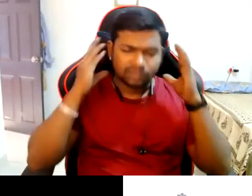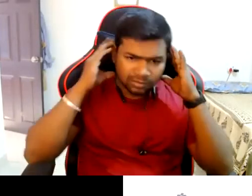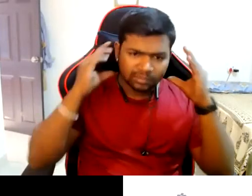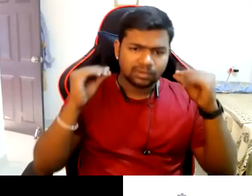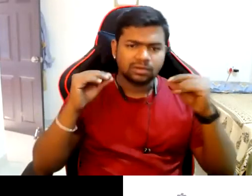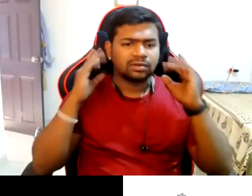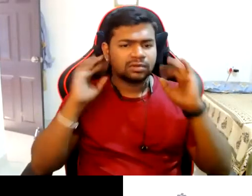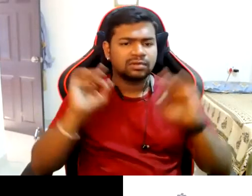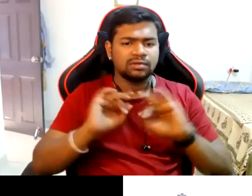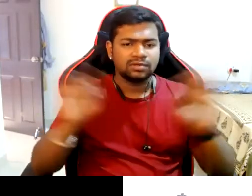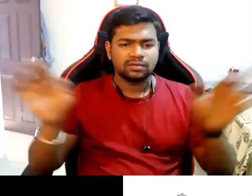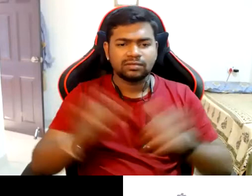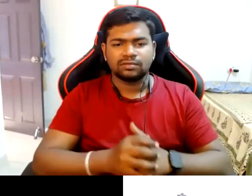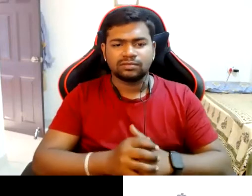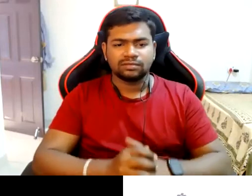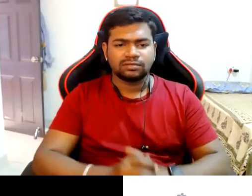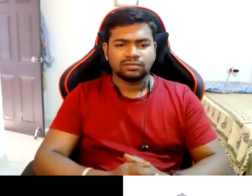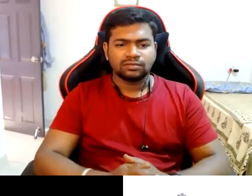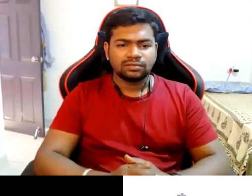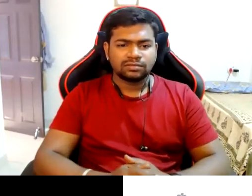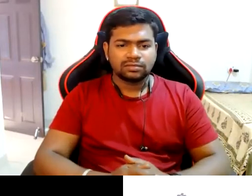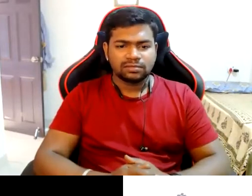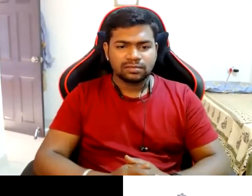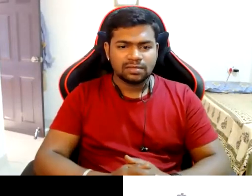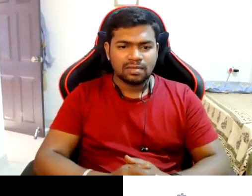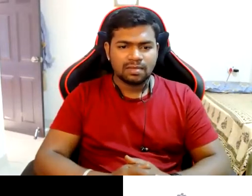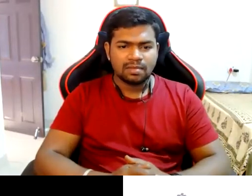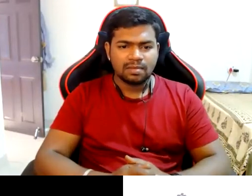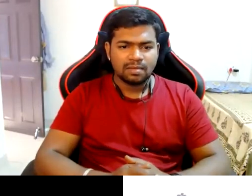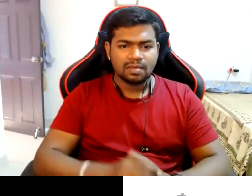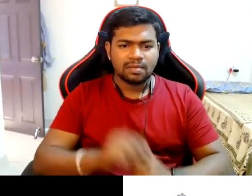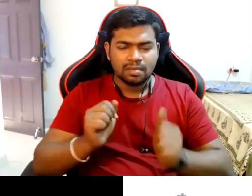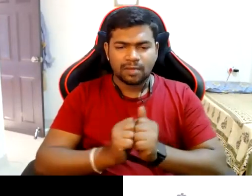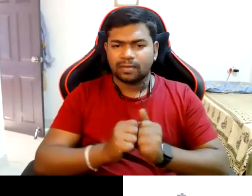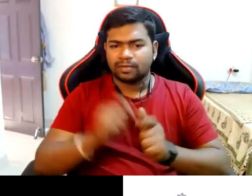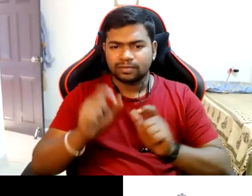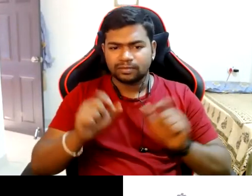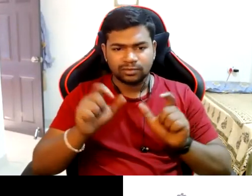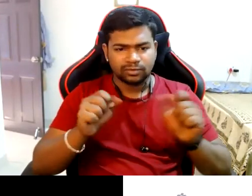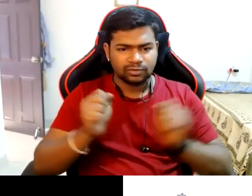hearing aids. so its quite and very peacefull we people with we specially the people who are using